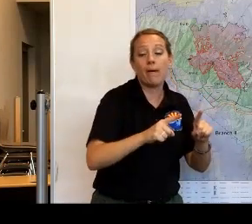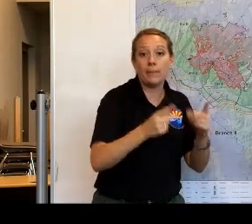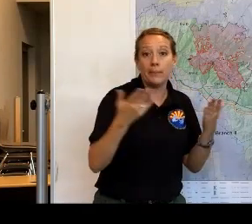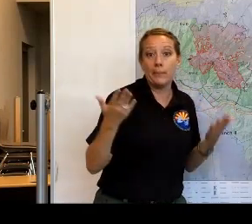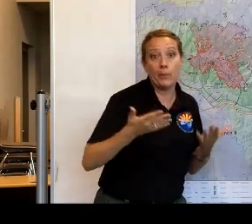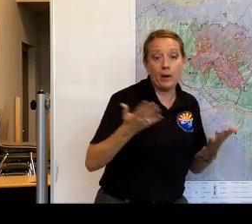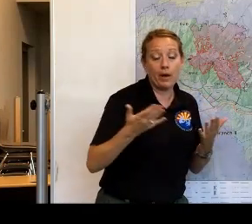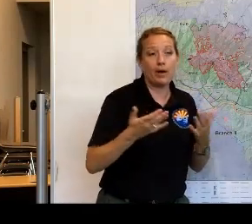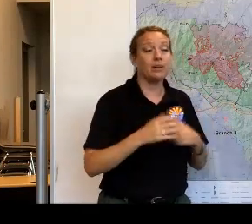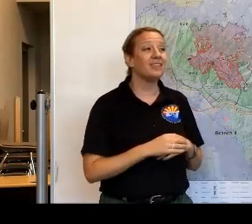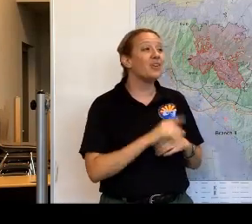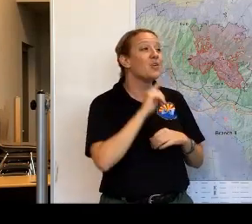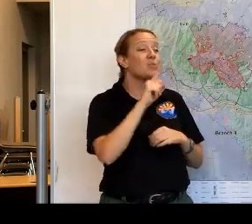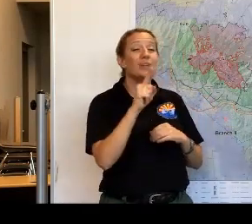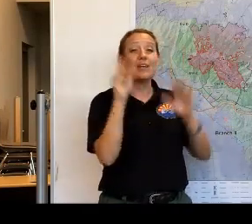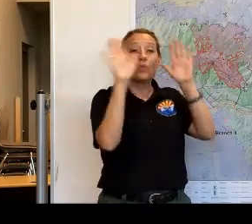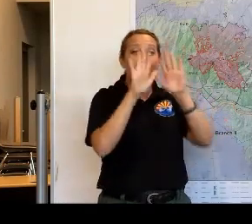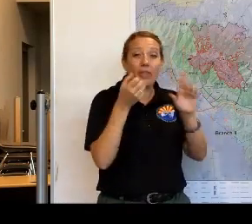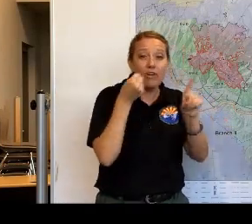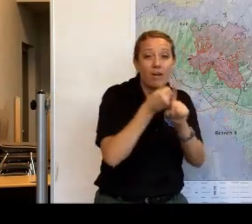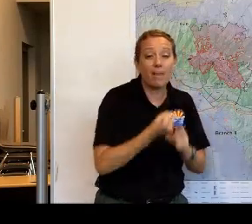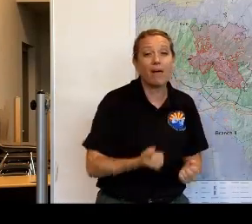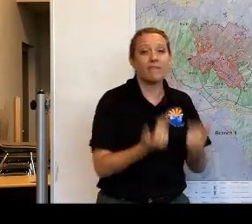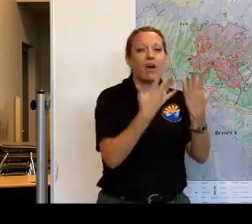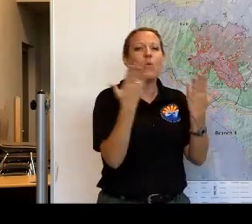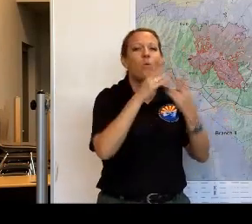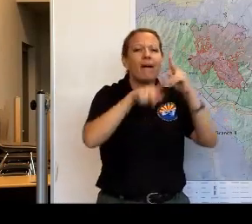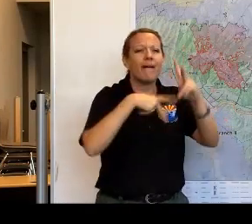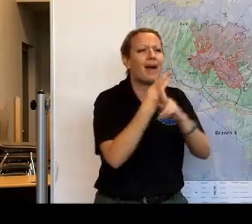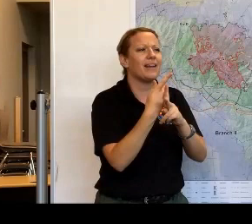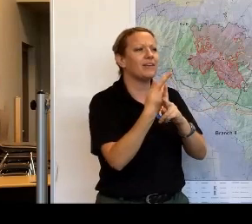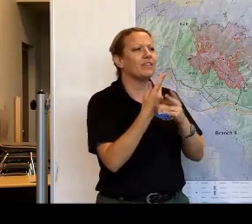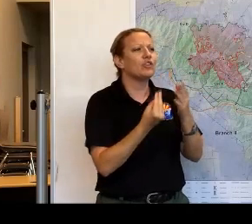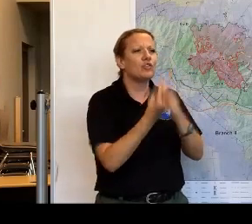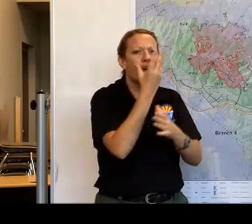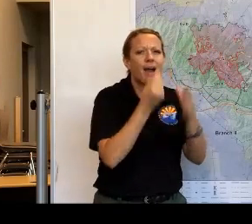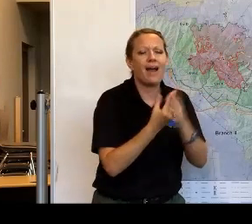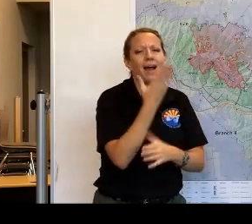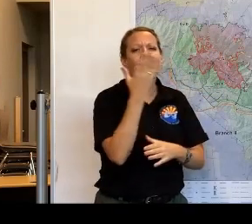on the weather, the fuels and vegetation that are out there, and the topography.